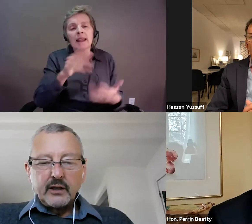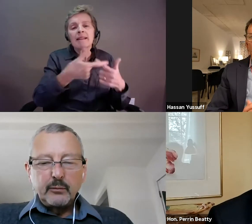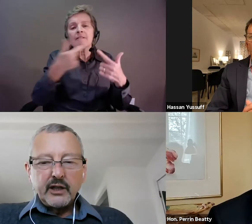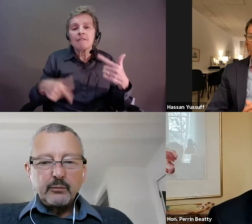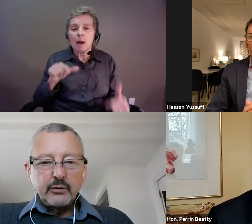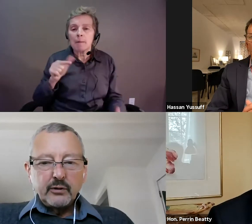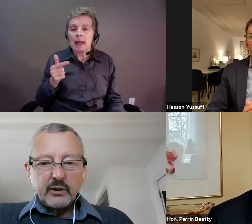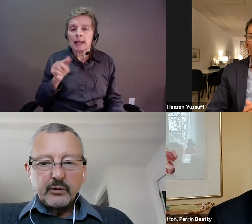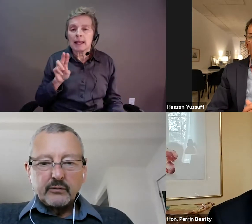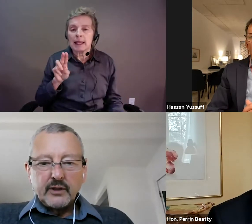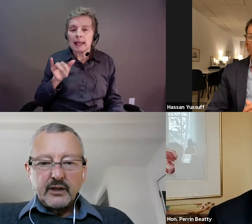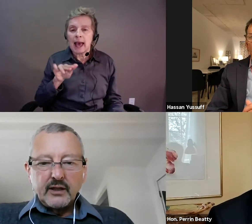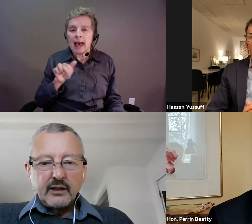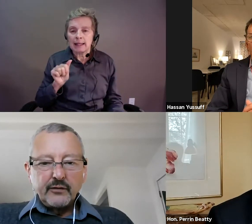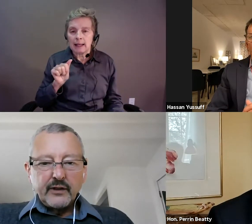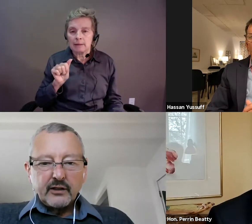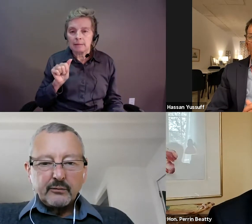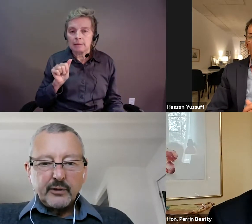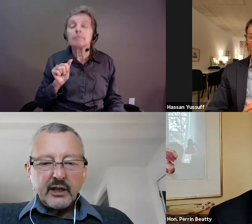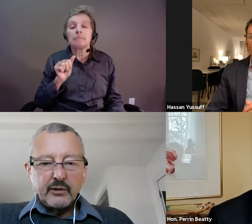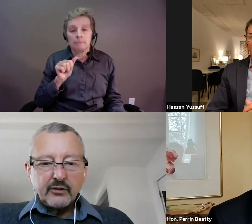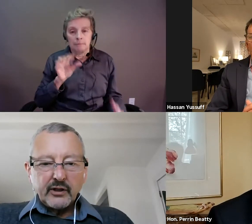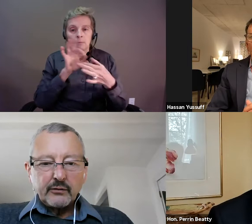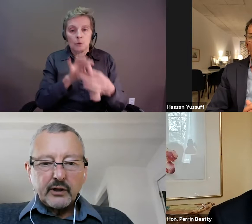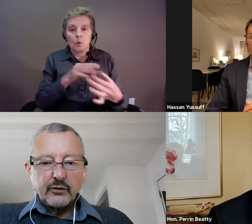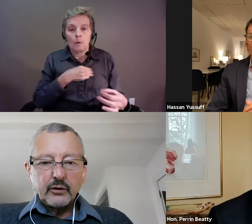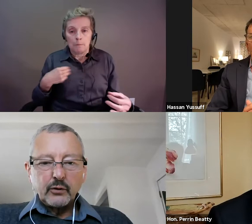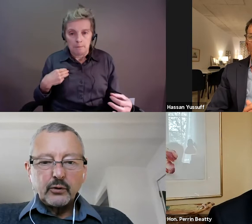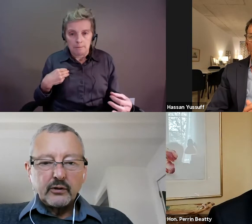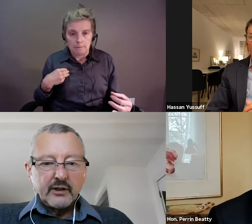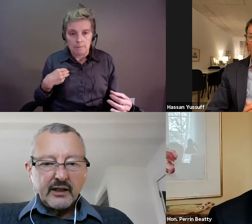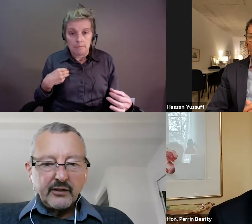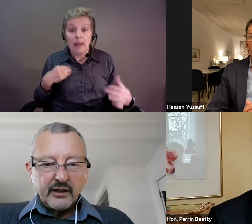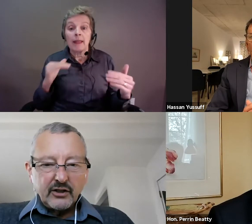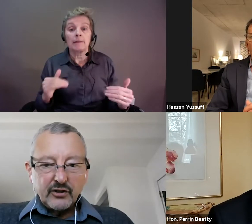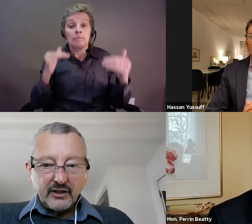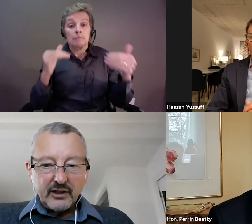he became a union member and in fact became an executive officer of a local, I think at age 19.